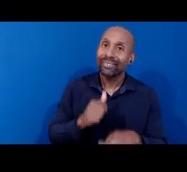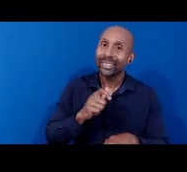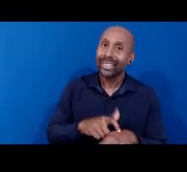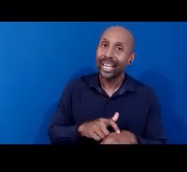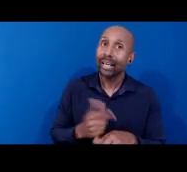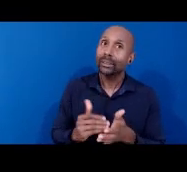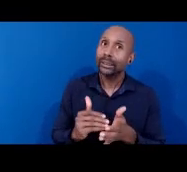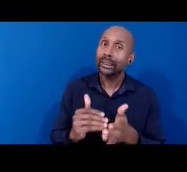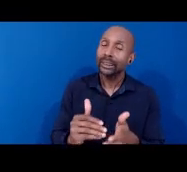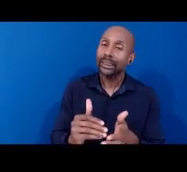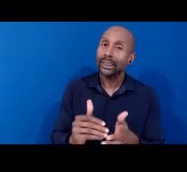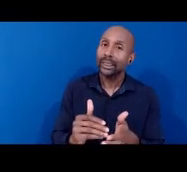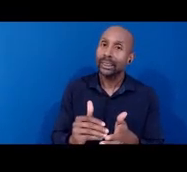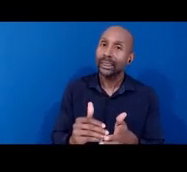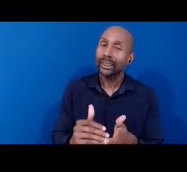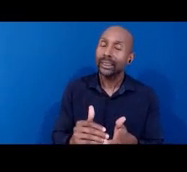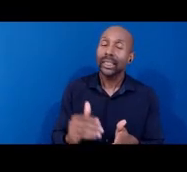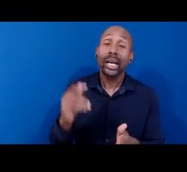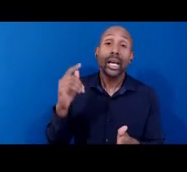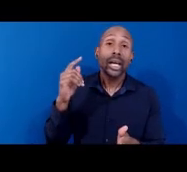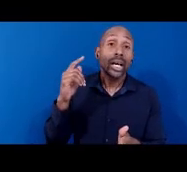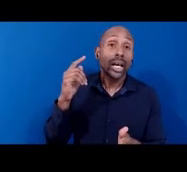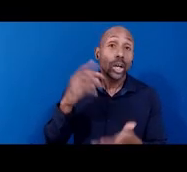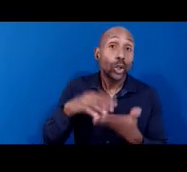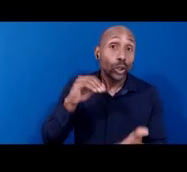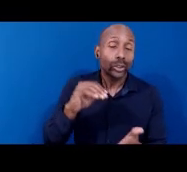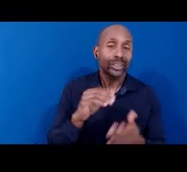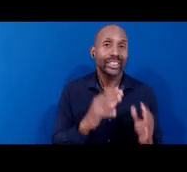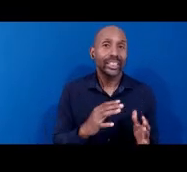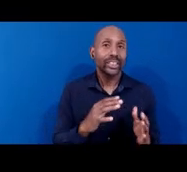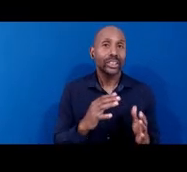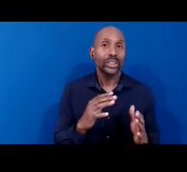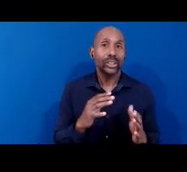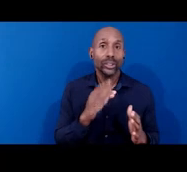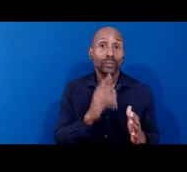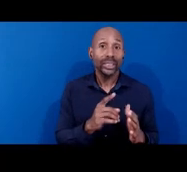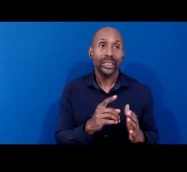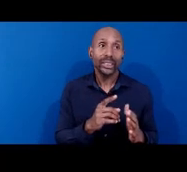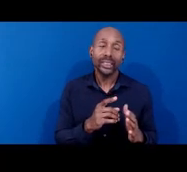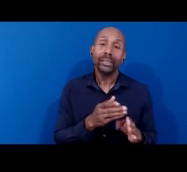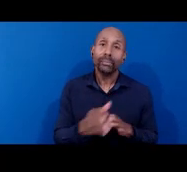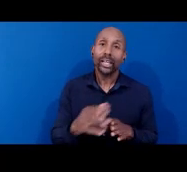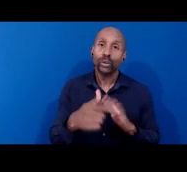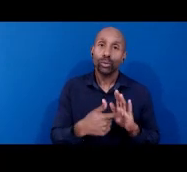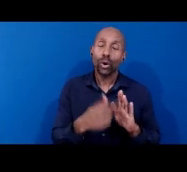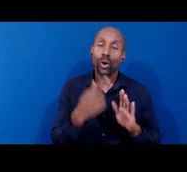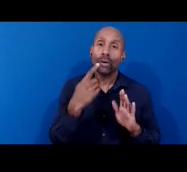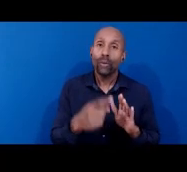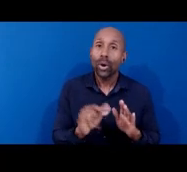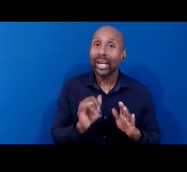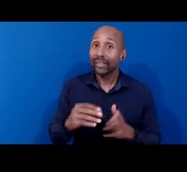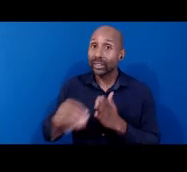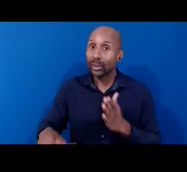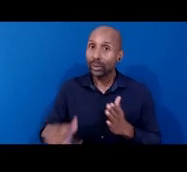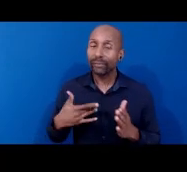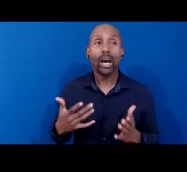most significant role and whether or not students felt a sense of belonging in a STEM classroom. Next slide, please.